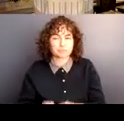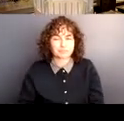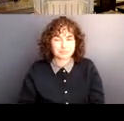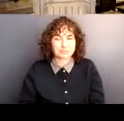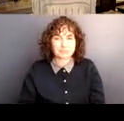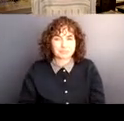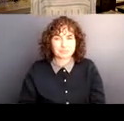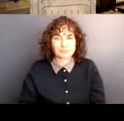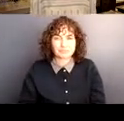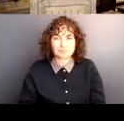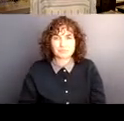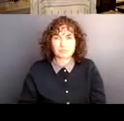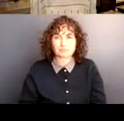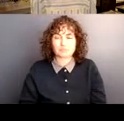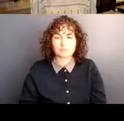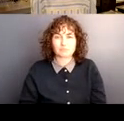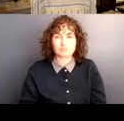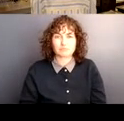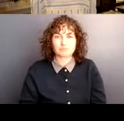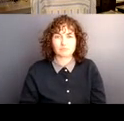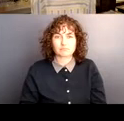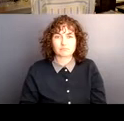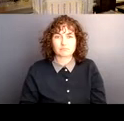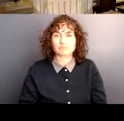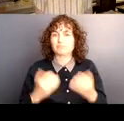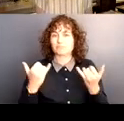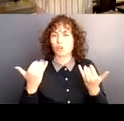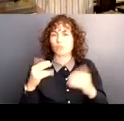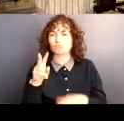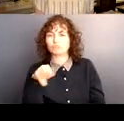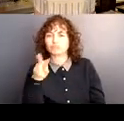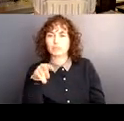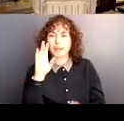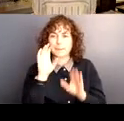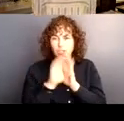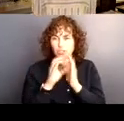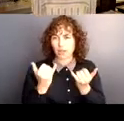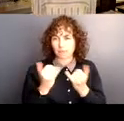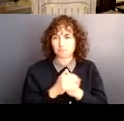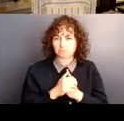Take about 30 seconds to look at this image of a classroom